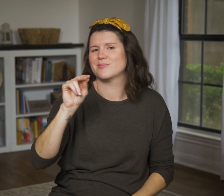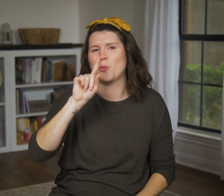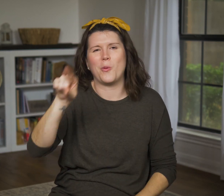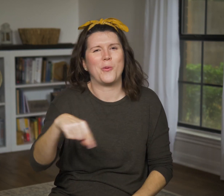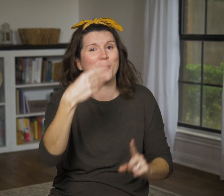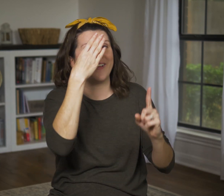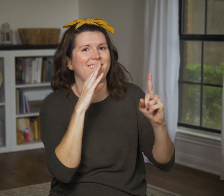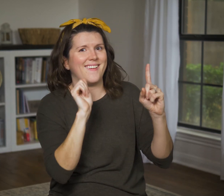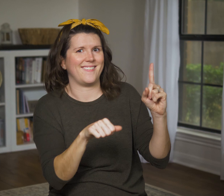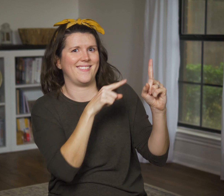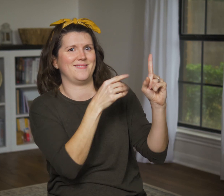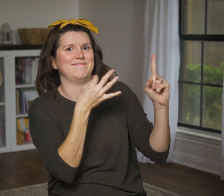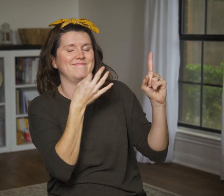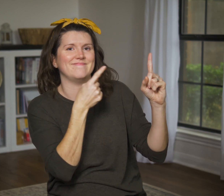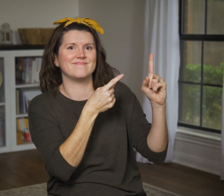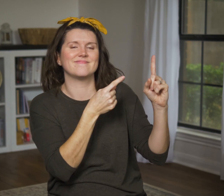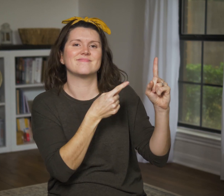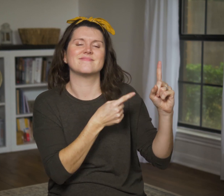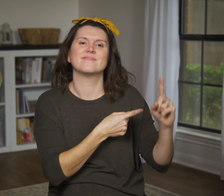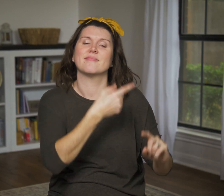only God can do that.